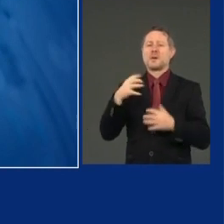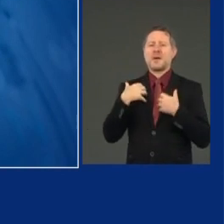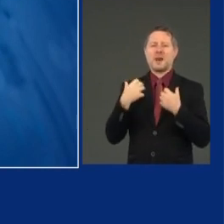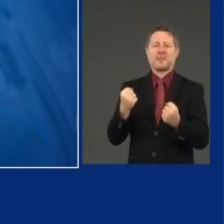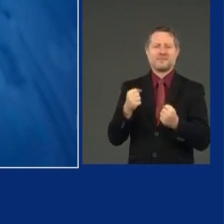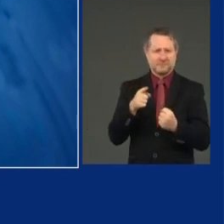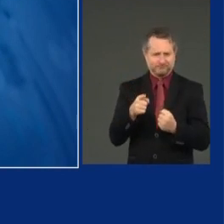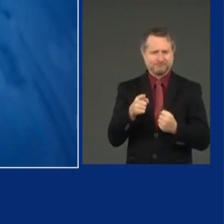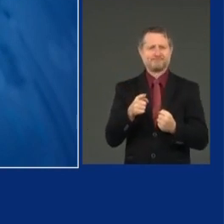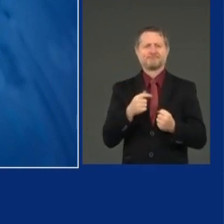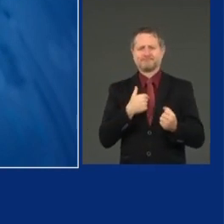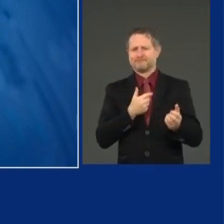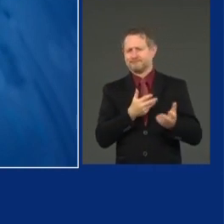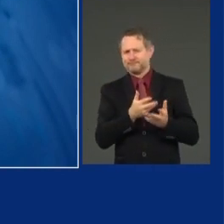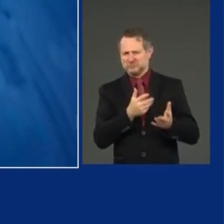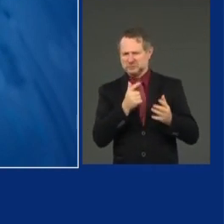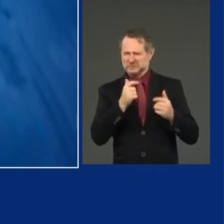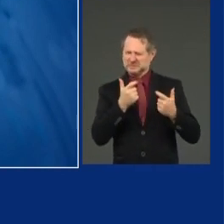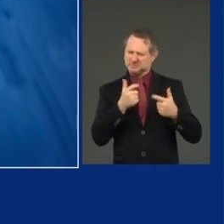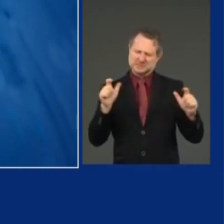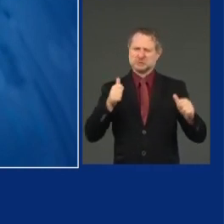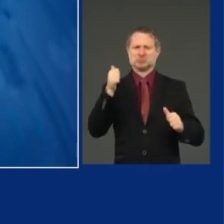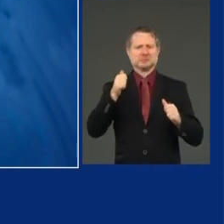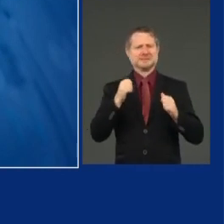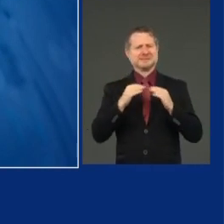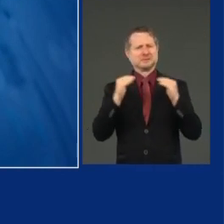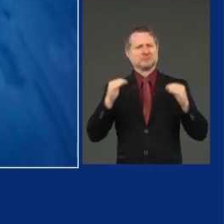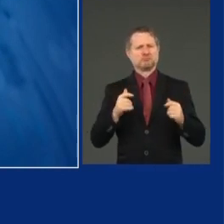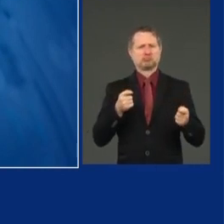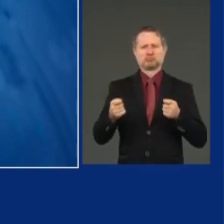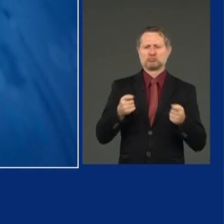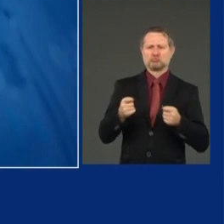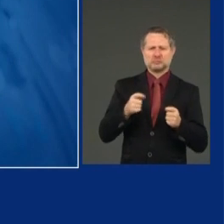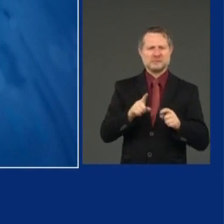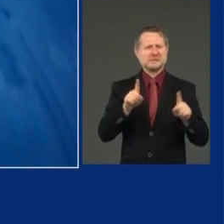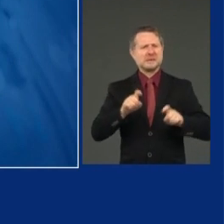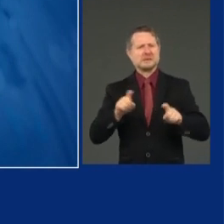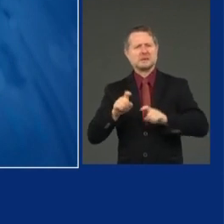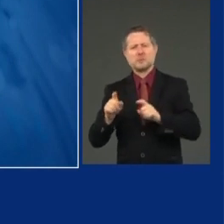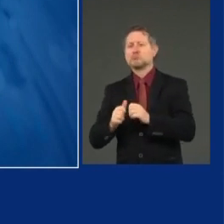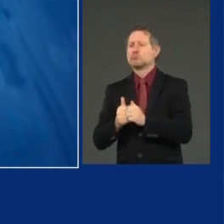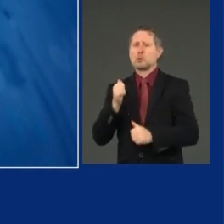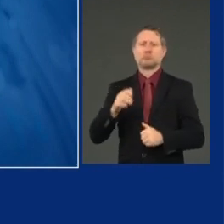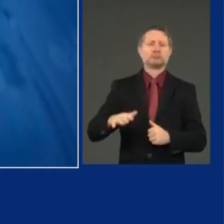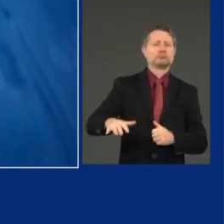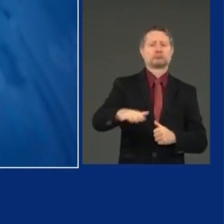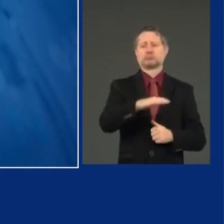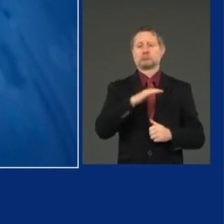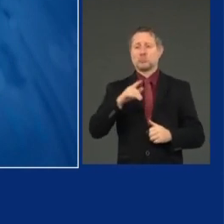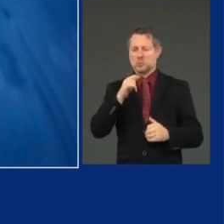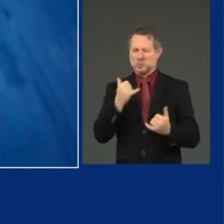COMING FROM. WE ASKED NORTHWELL HEALTH, WHICH